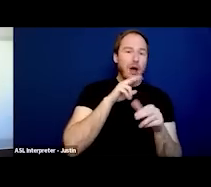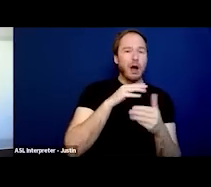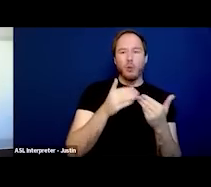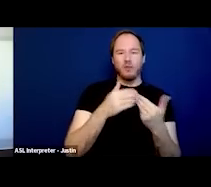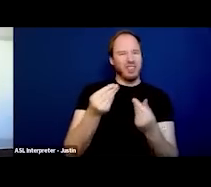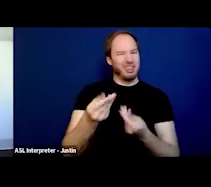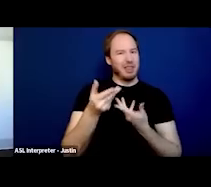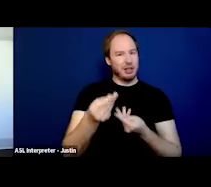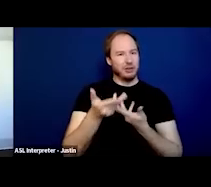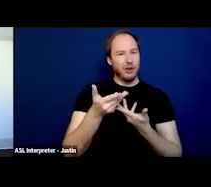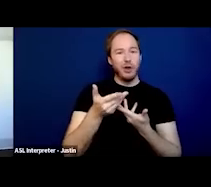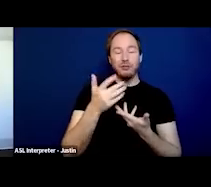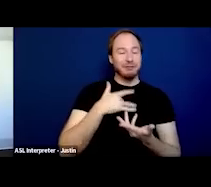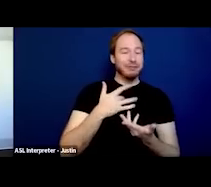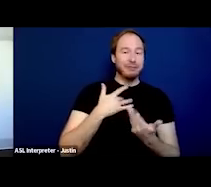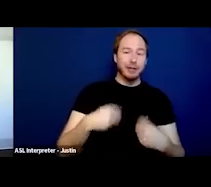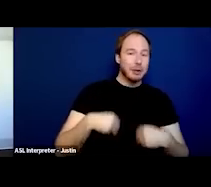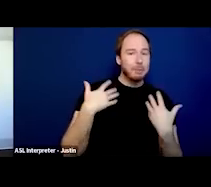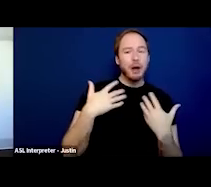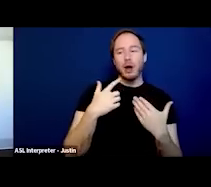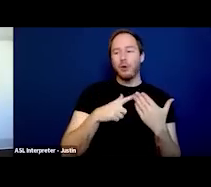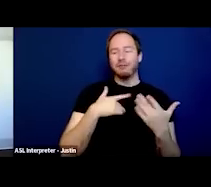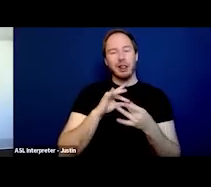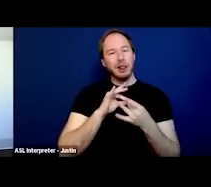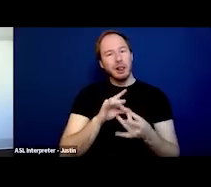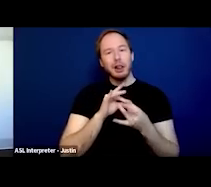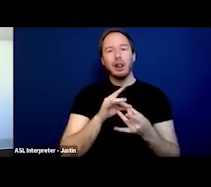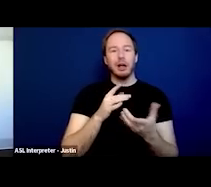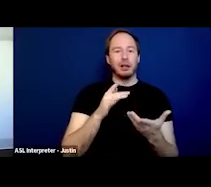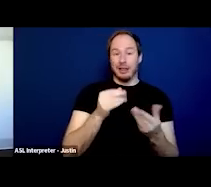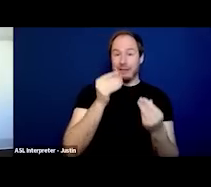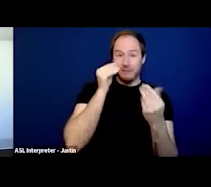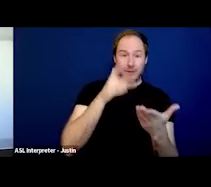Is this resonating with you with what you're experiencing? Is the information helpful?